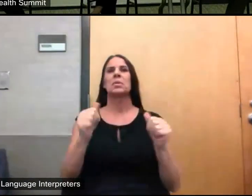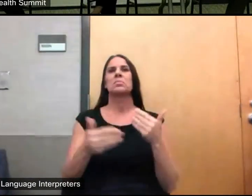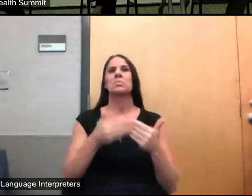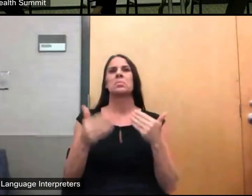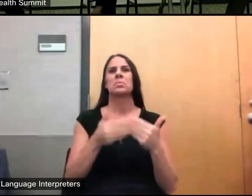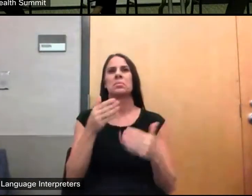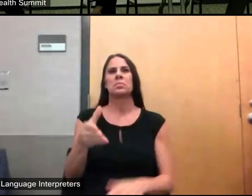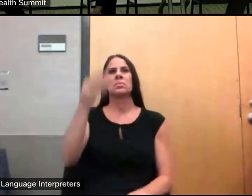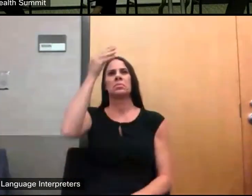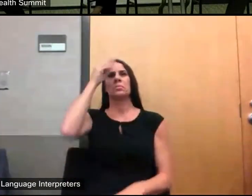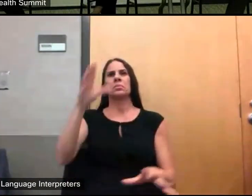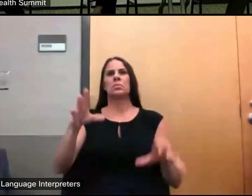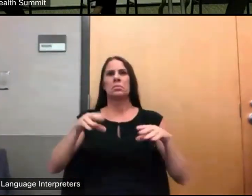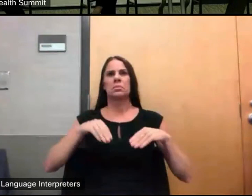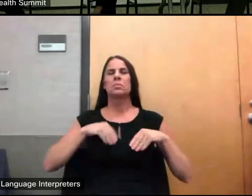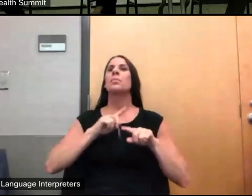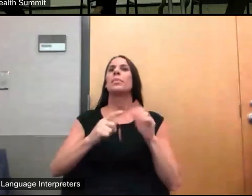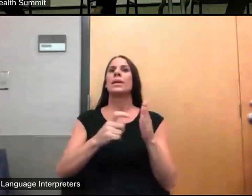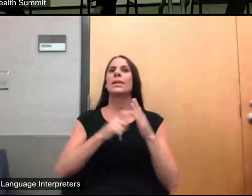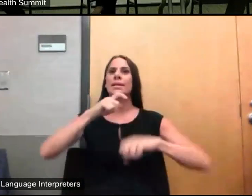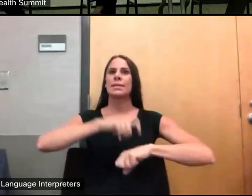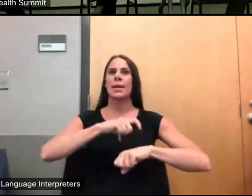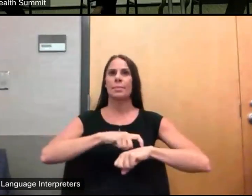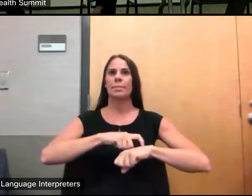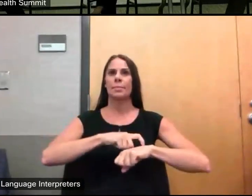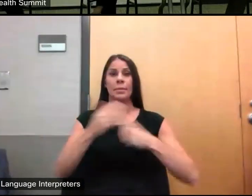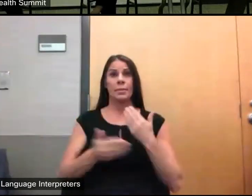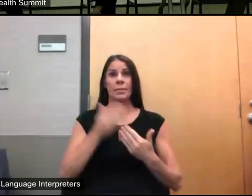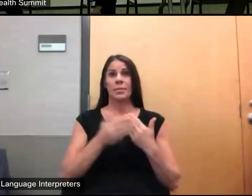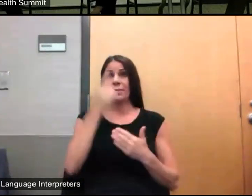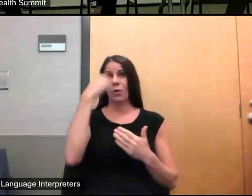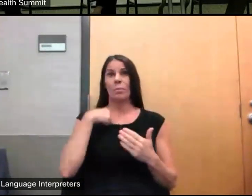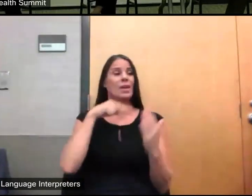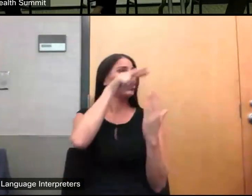But it takes time. I mean, it's easy for me to read an abstract or read a conclusion from